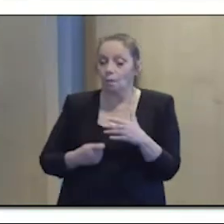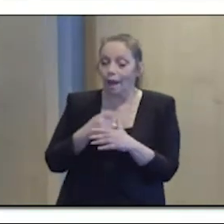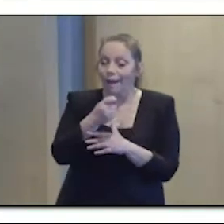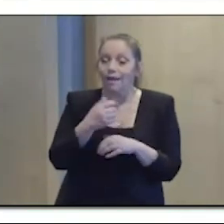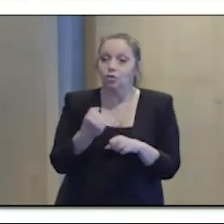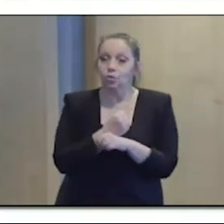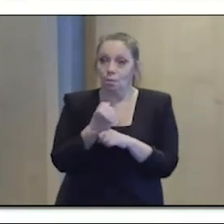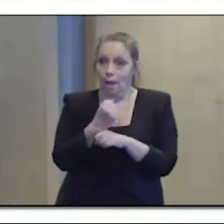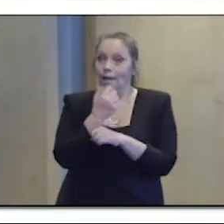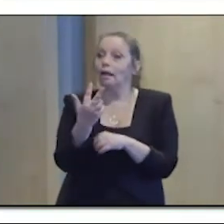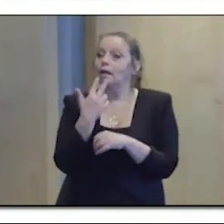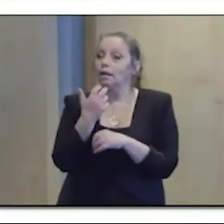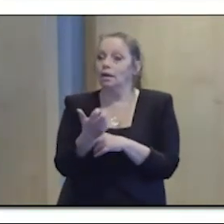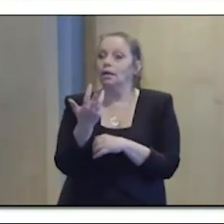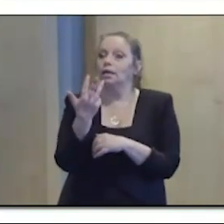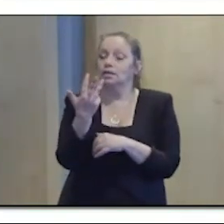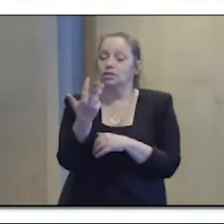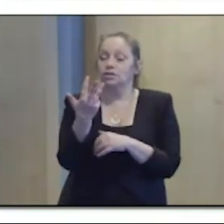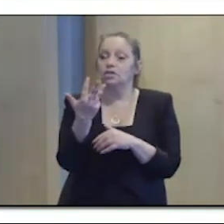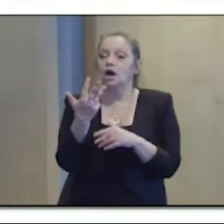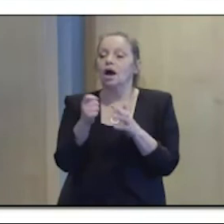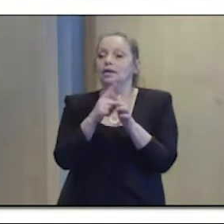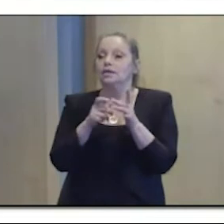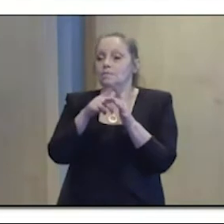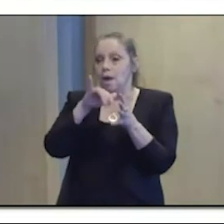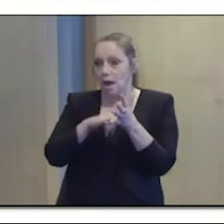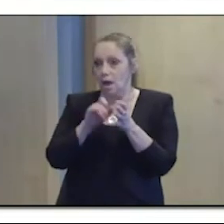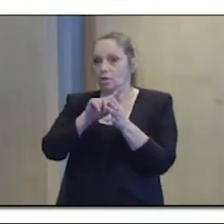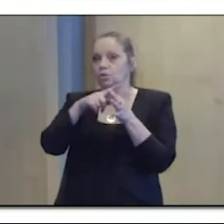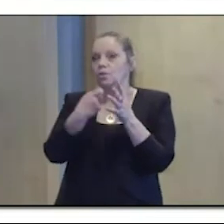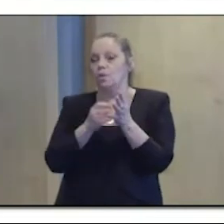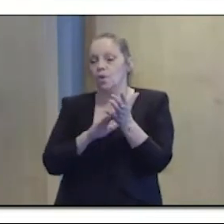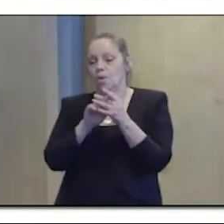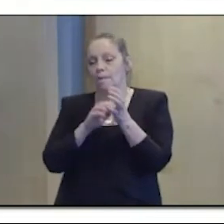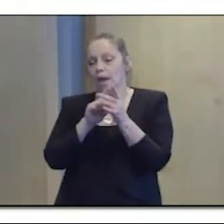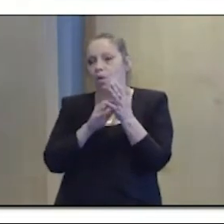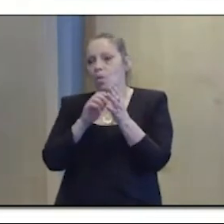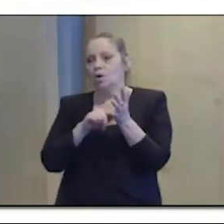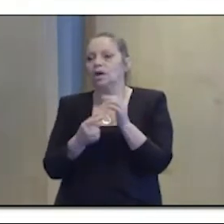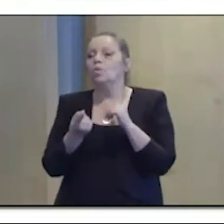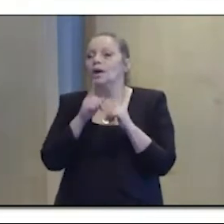electricity is 90 pounds per megawatt hour, which is approximately 160 dollars per megawatt hour